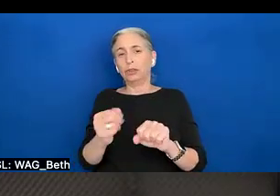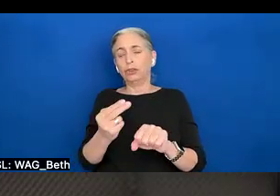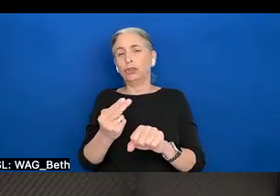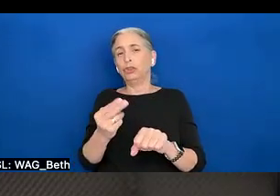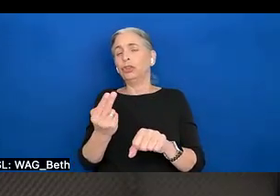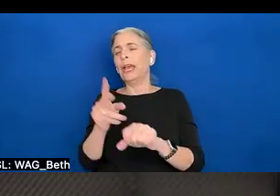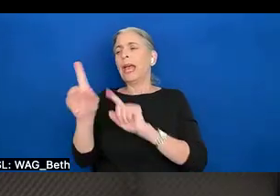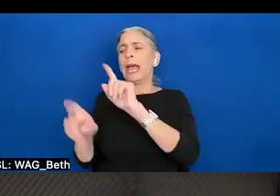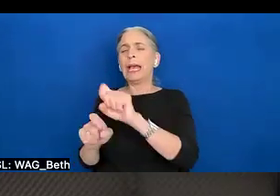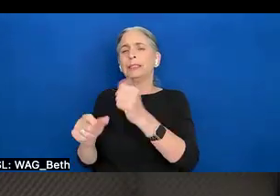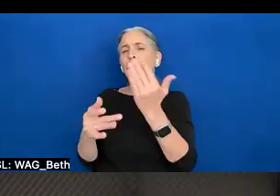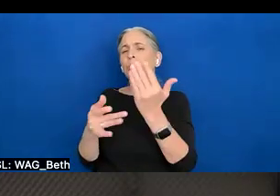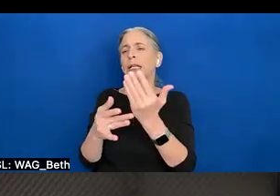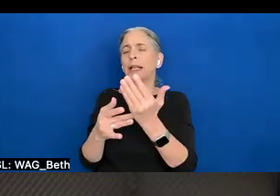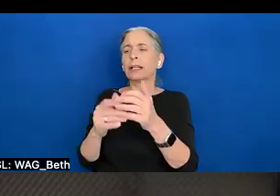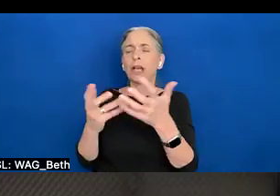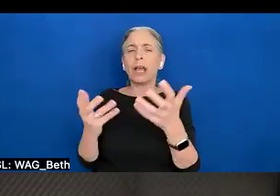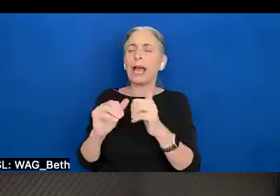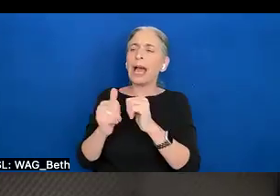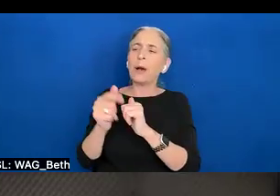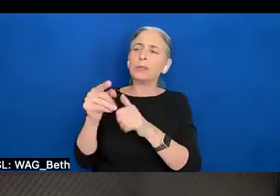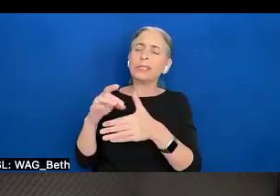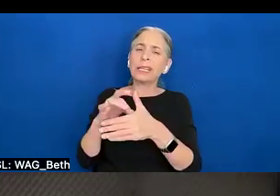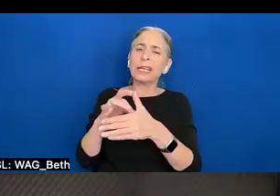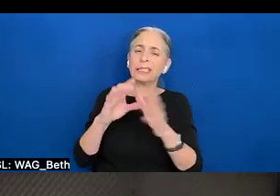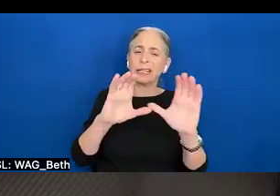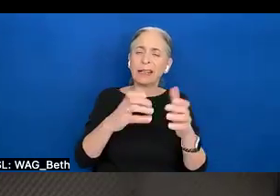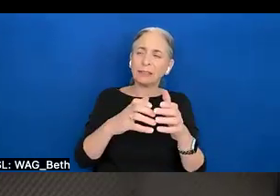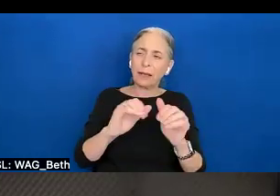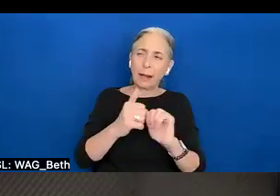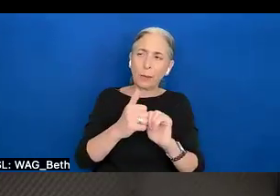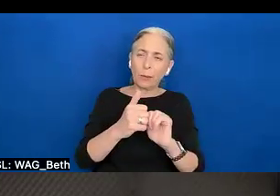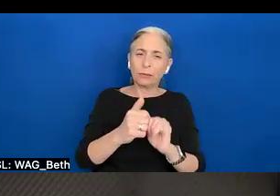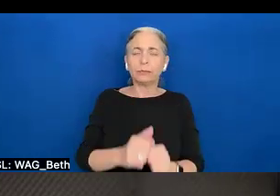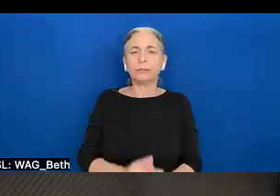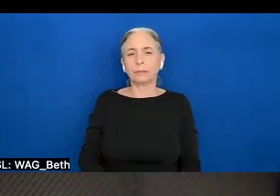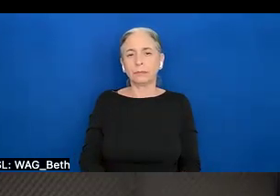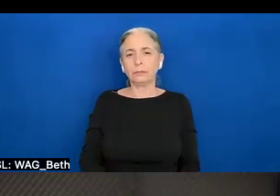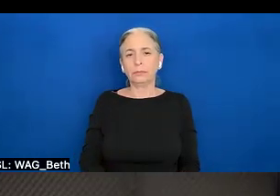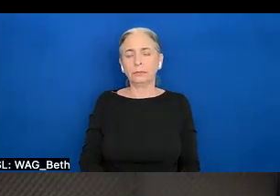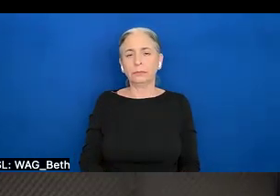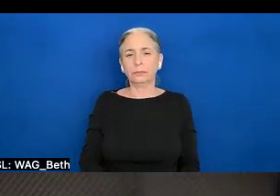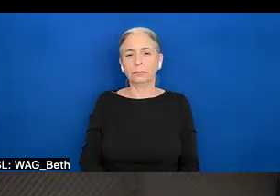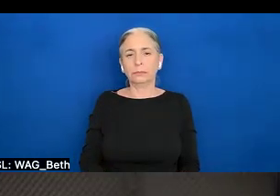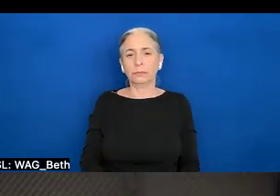can ask through your technology, what -- how is this content classified.